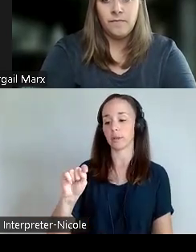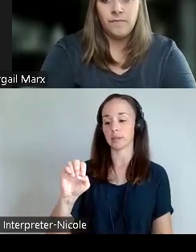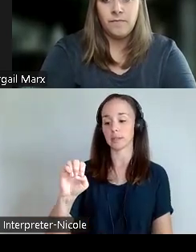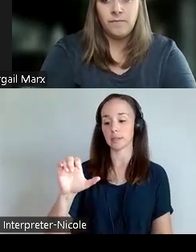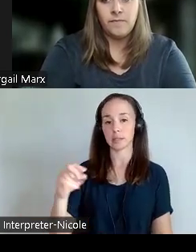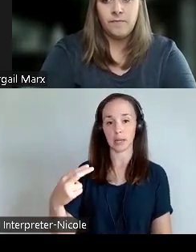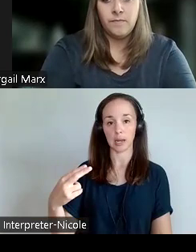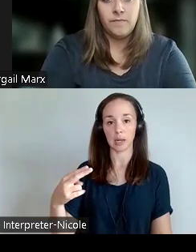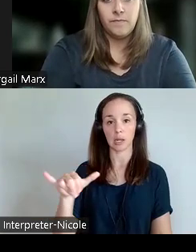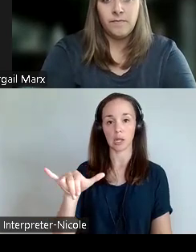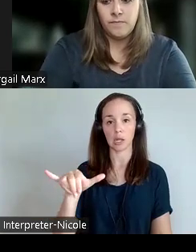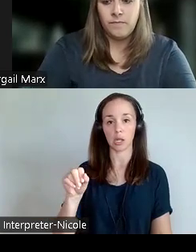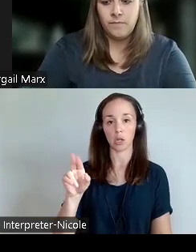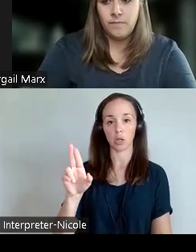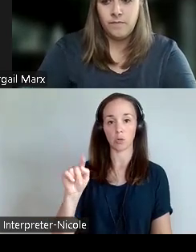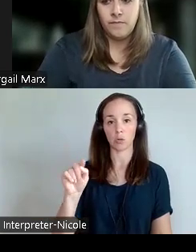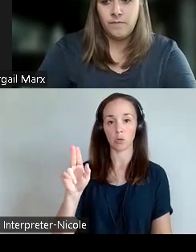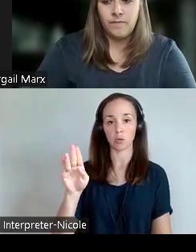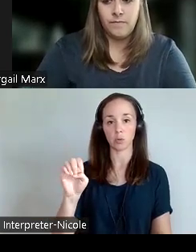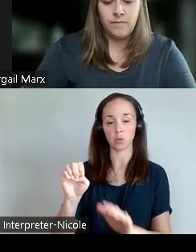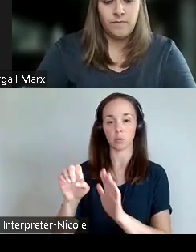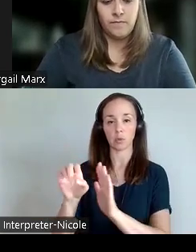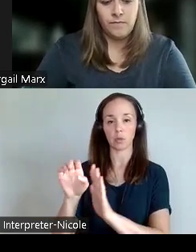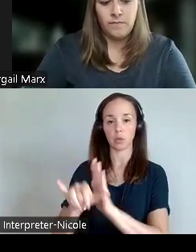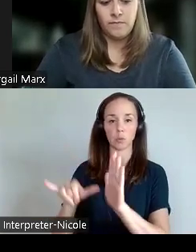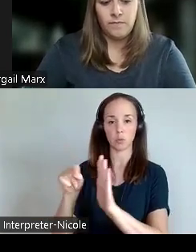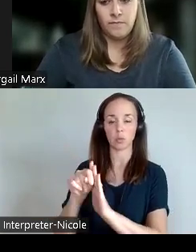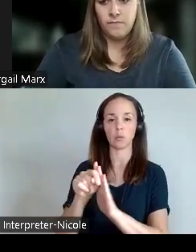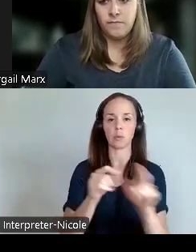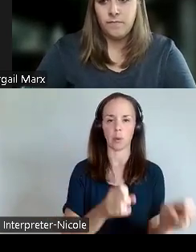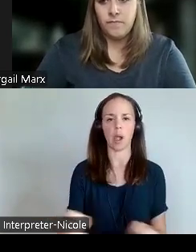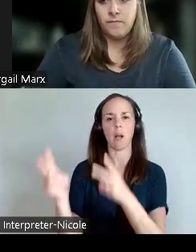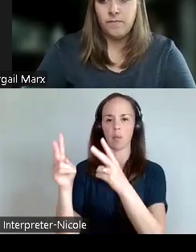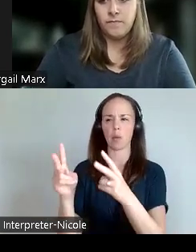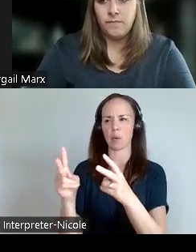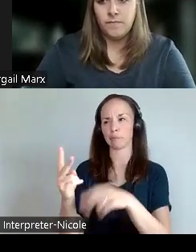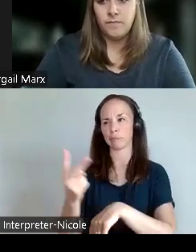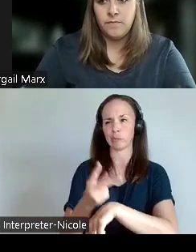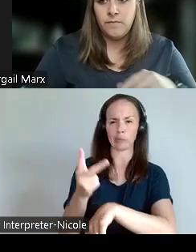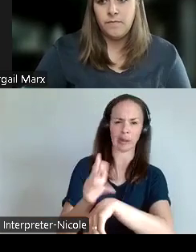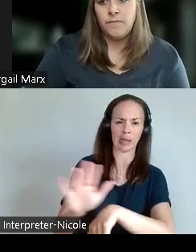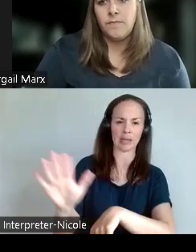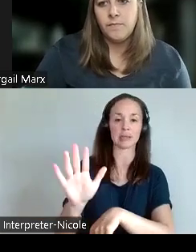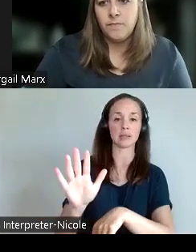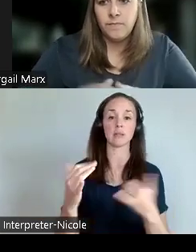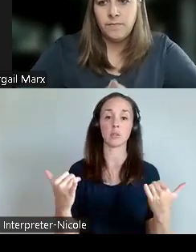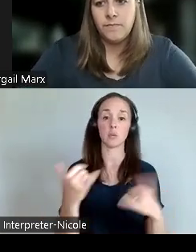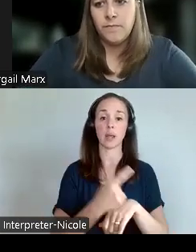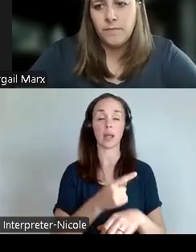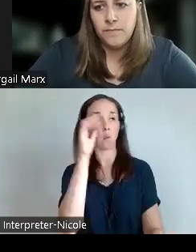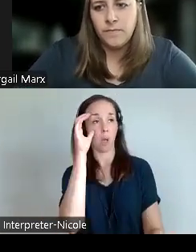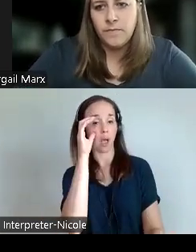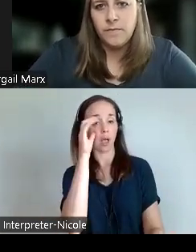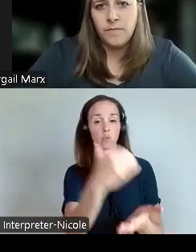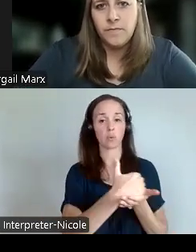That usually takes a few days for us to do that. We are providing CRC credits and CEU credits.